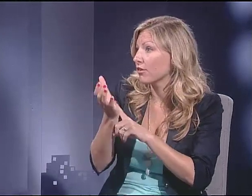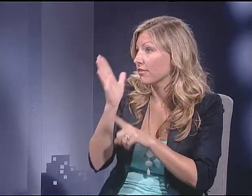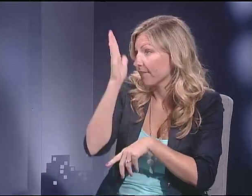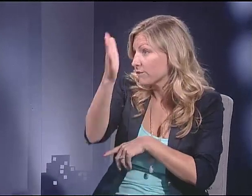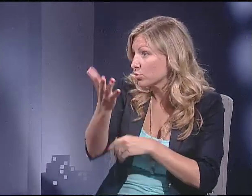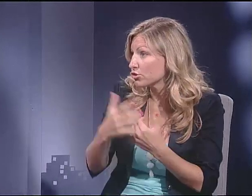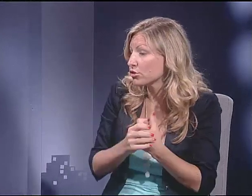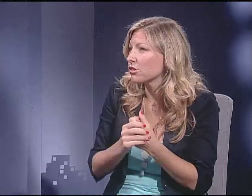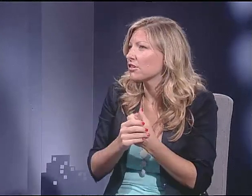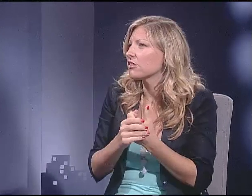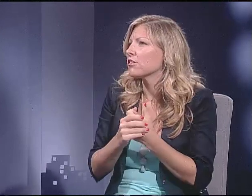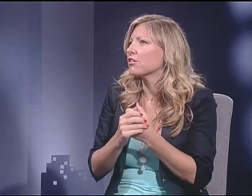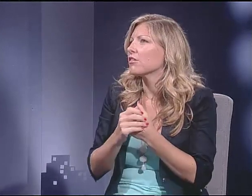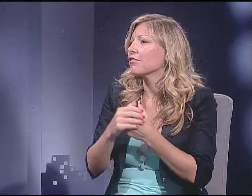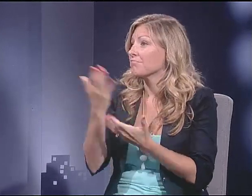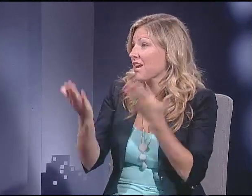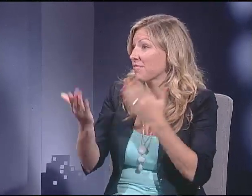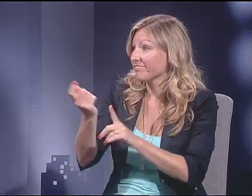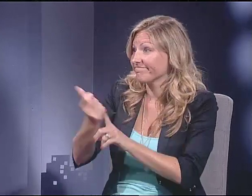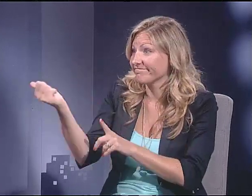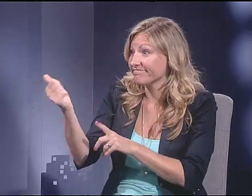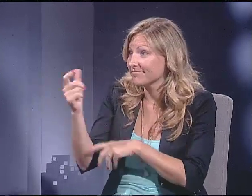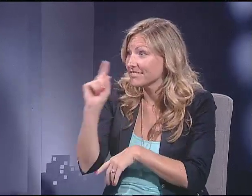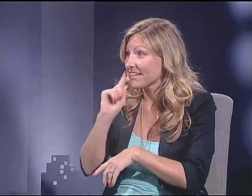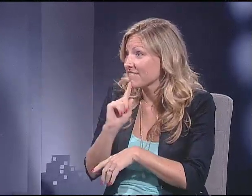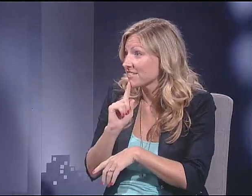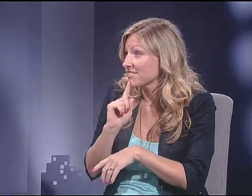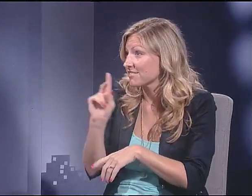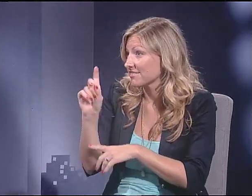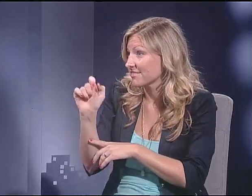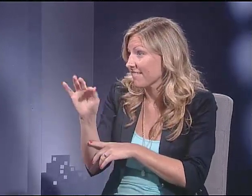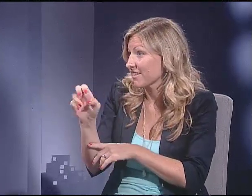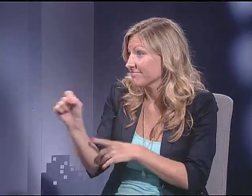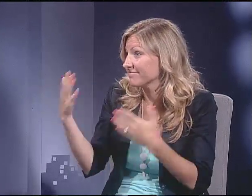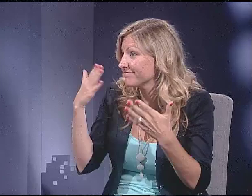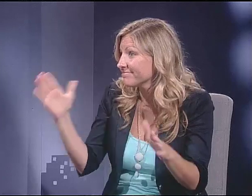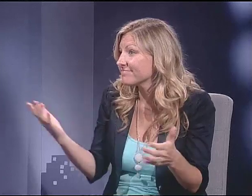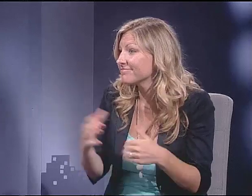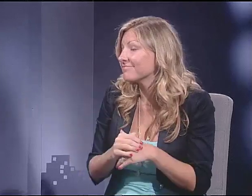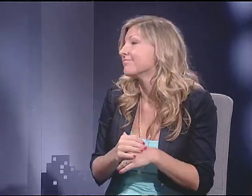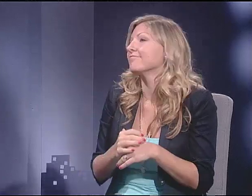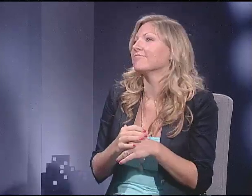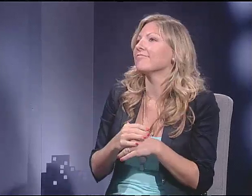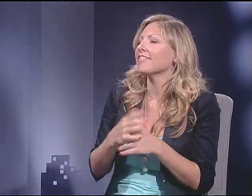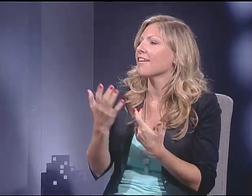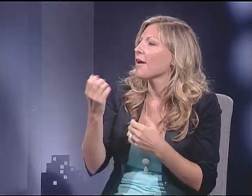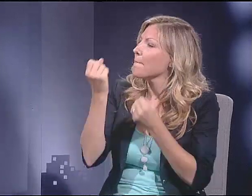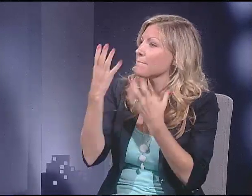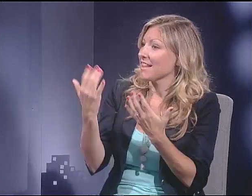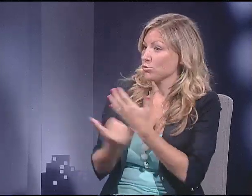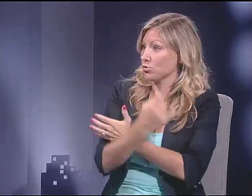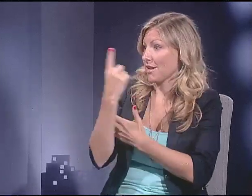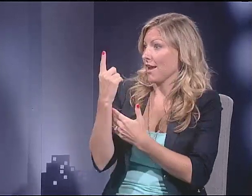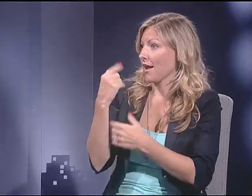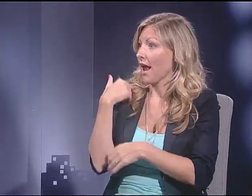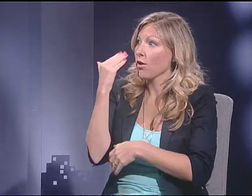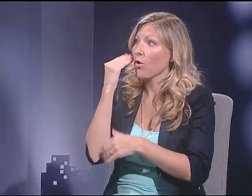and the community sees this topic impacting that culture and, you know, this is something